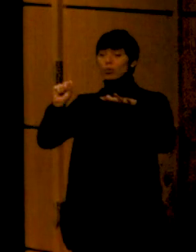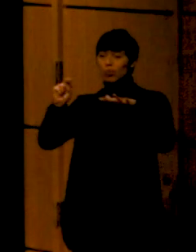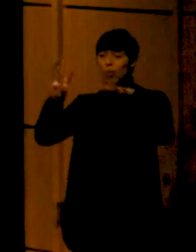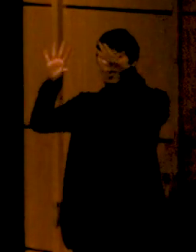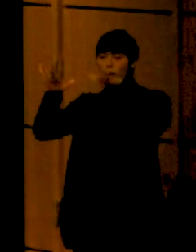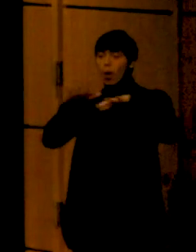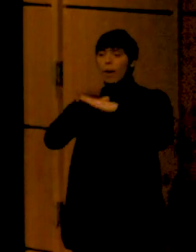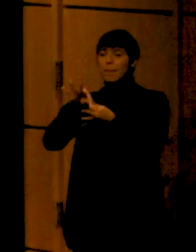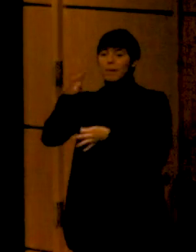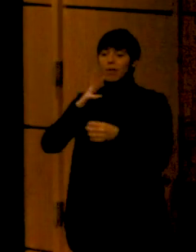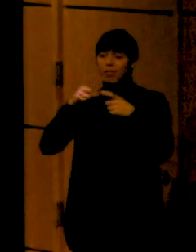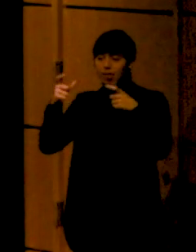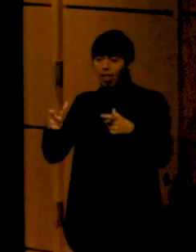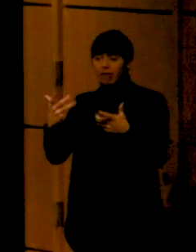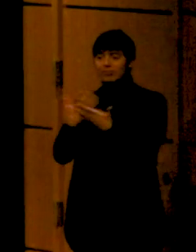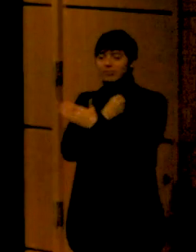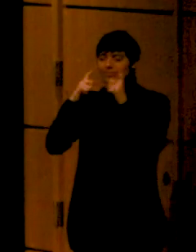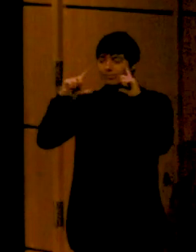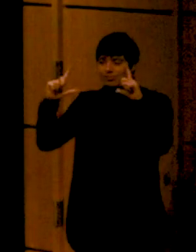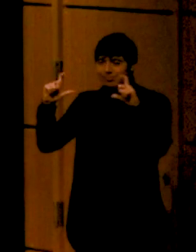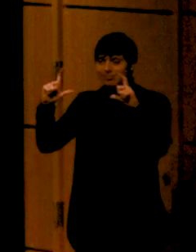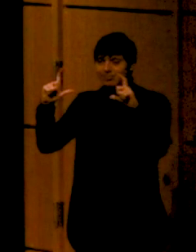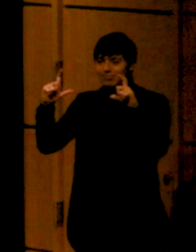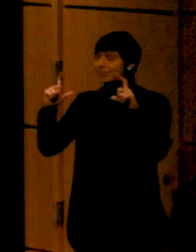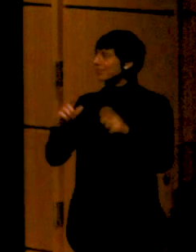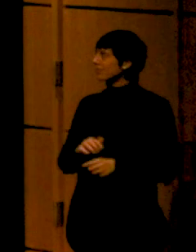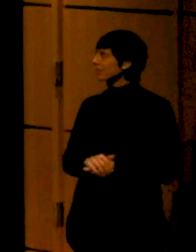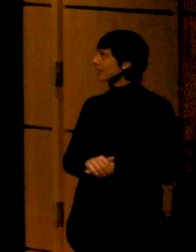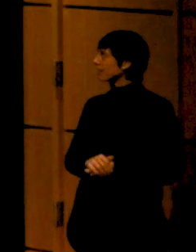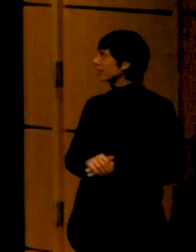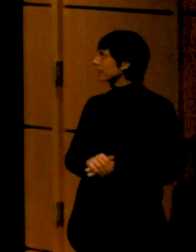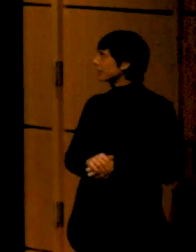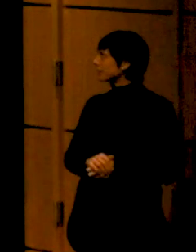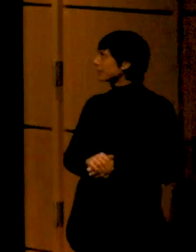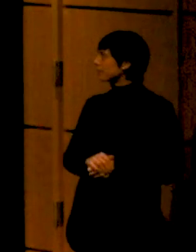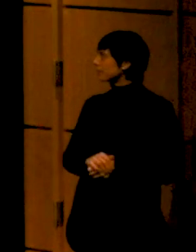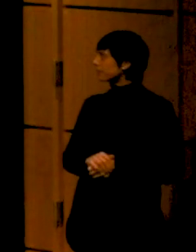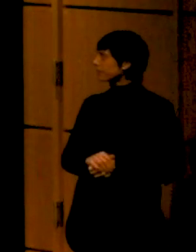And here Frank Gohlke again with the with the "Blowdown near Fawn Lake" looking like